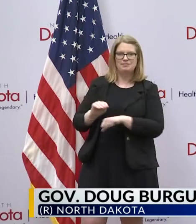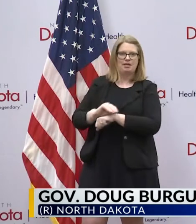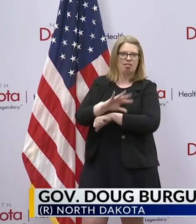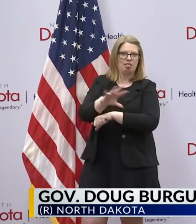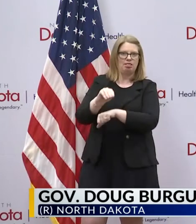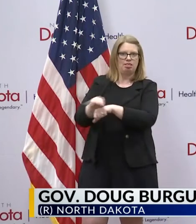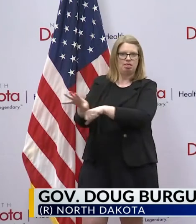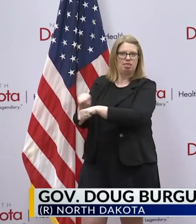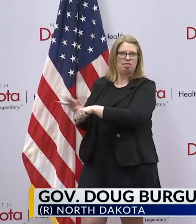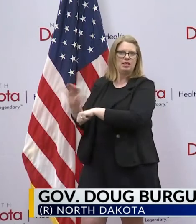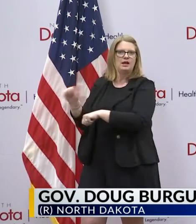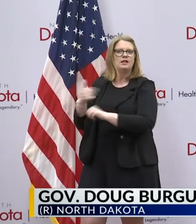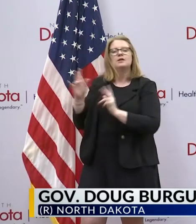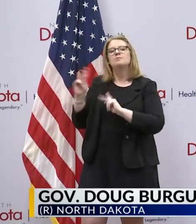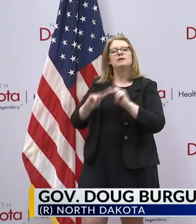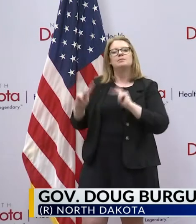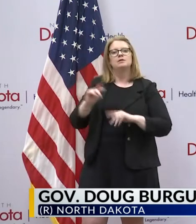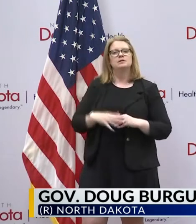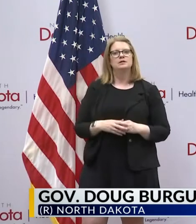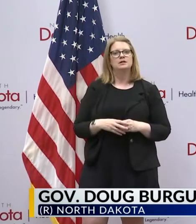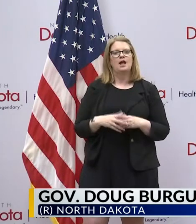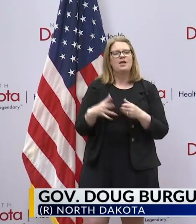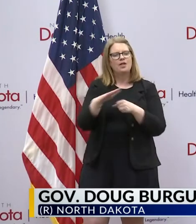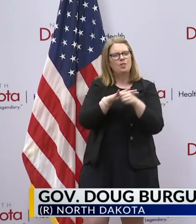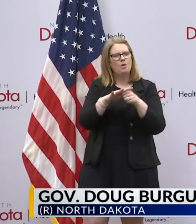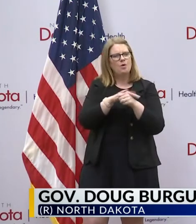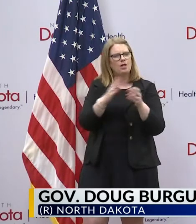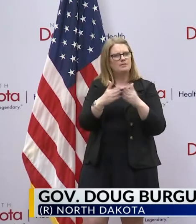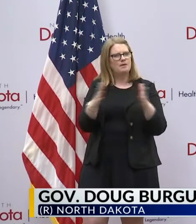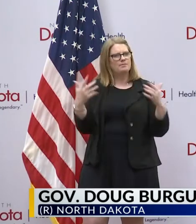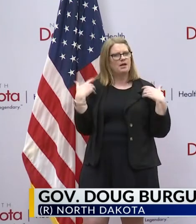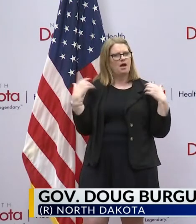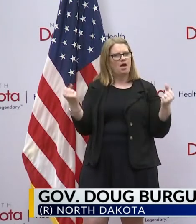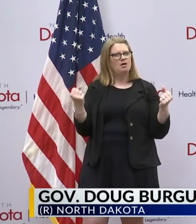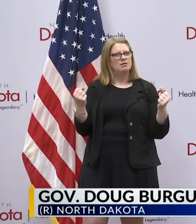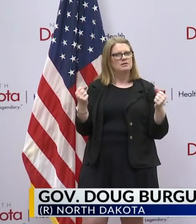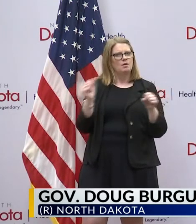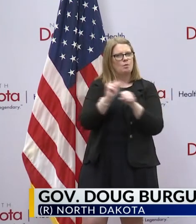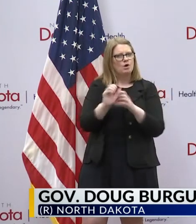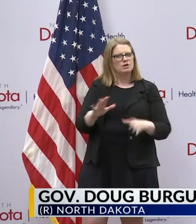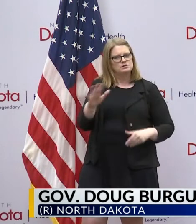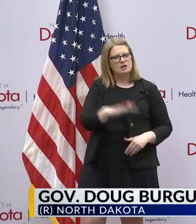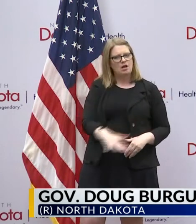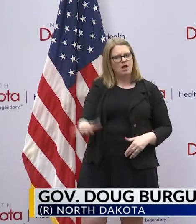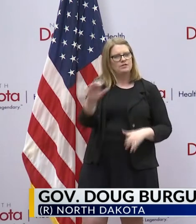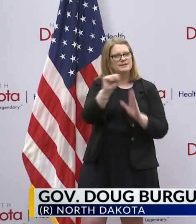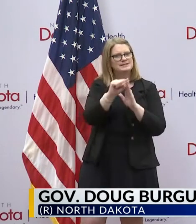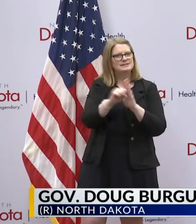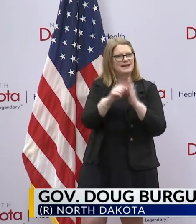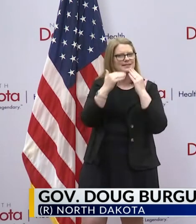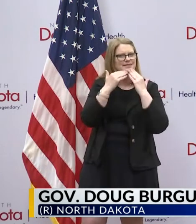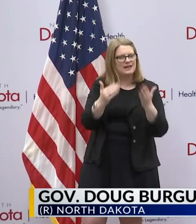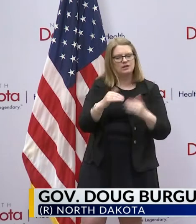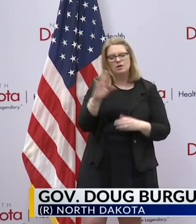HAVE TO KEEP WORKING OR MOVING IN A WAY WHERE THEY MIGHT INFECT OTHERS. I WANT TO THANK ALL THE LOCAL AND PUBLIC HEALTH OFFICIALS